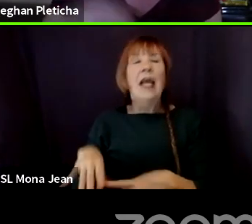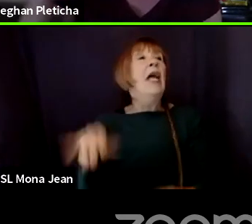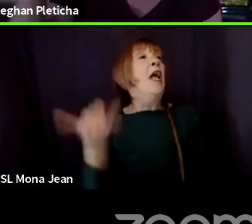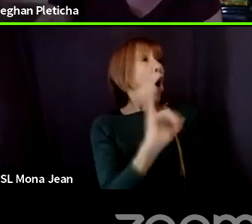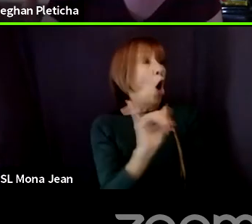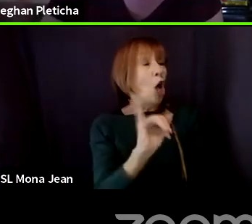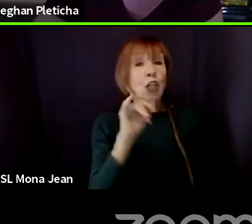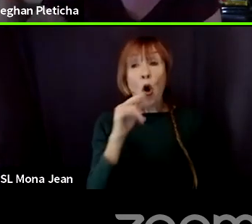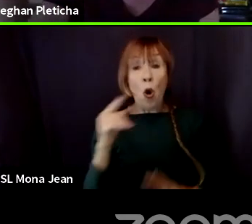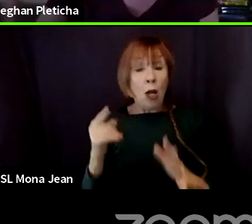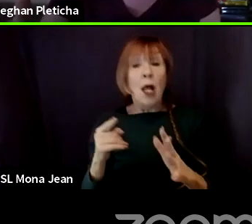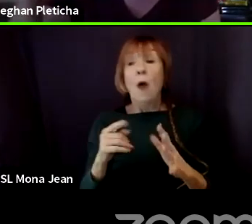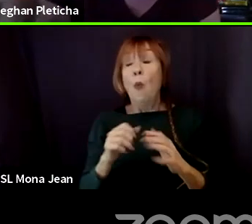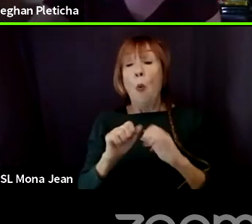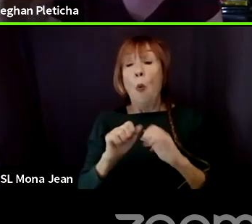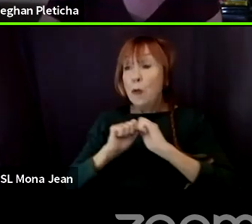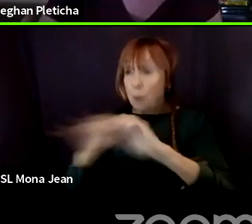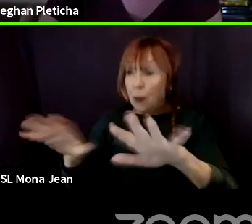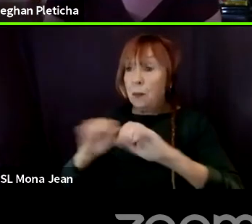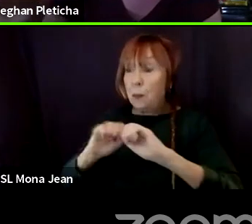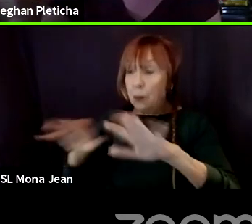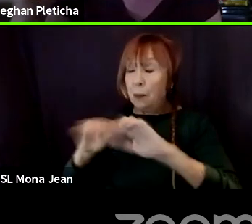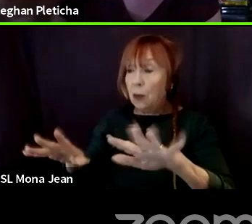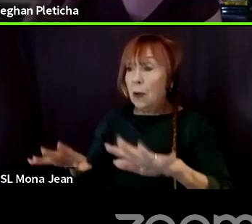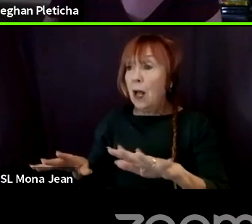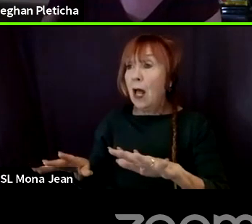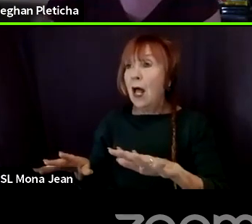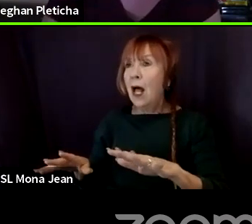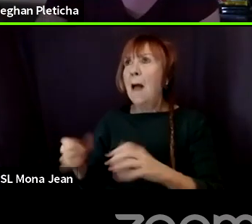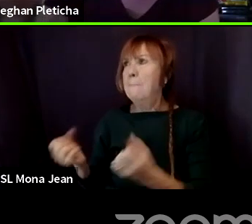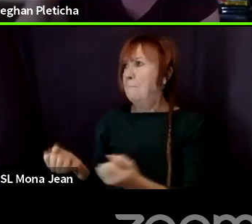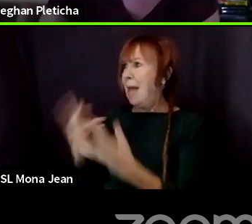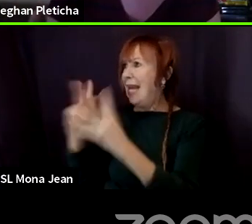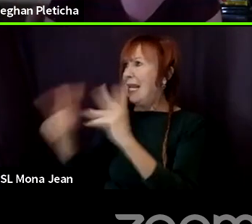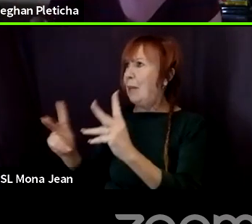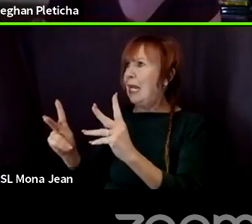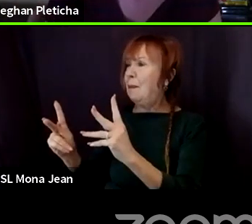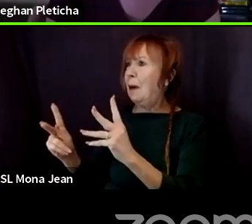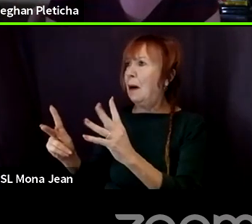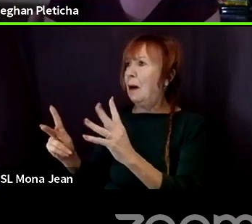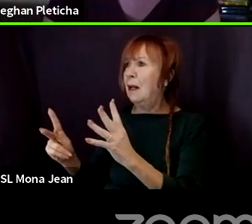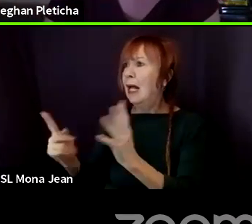Everyone keeps pitching me different things on the same page. I don't like any of the things that are pitching me,